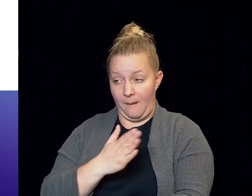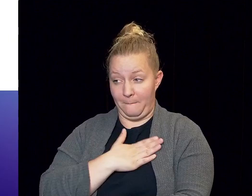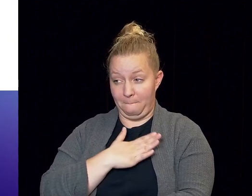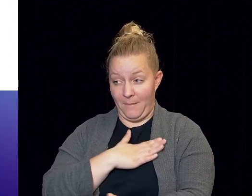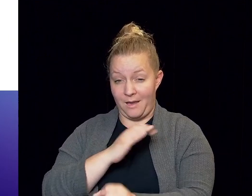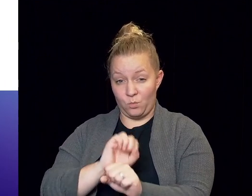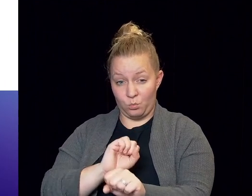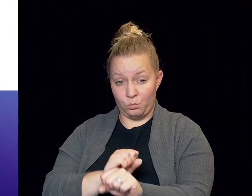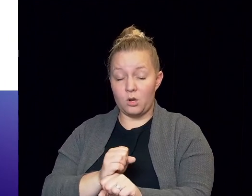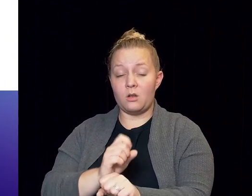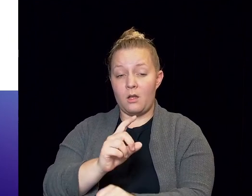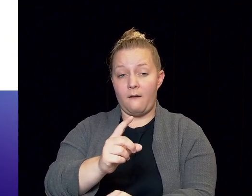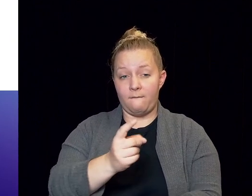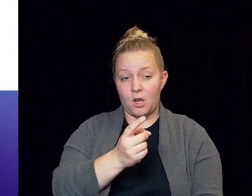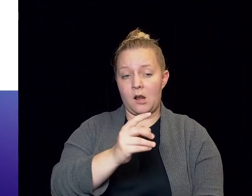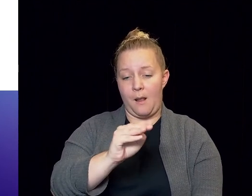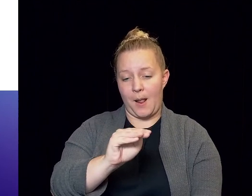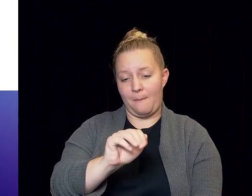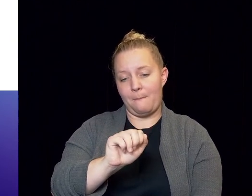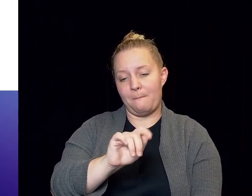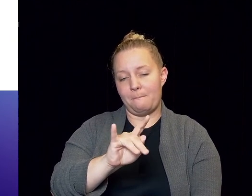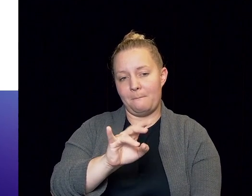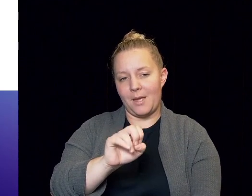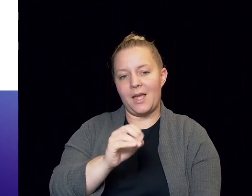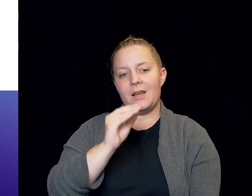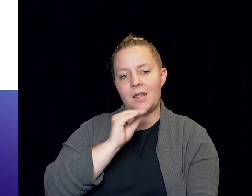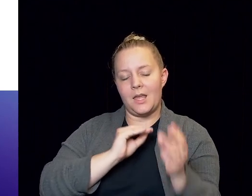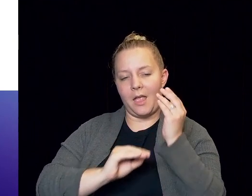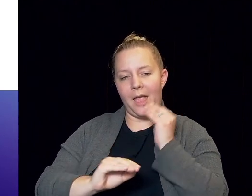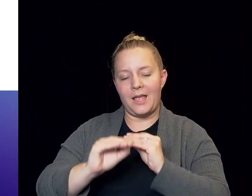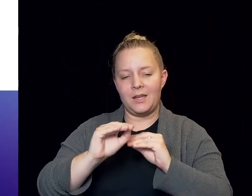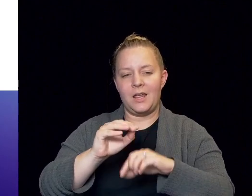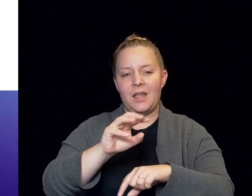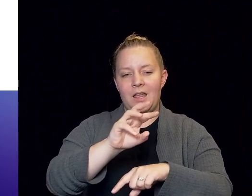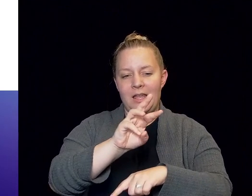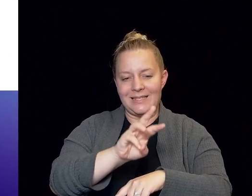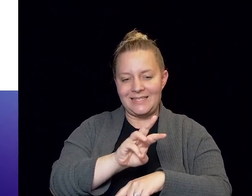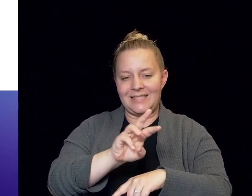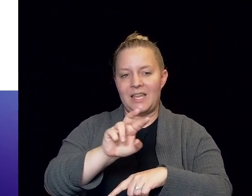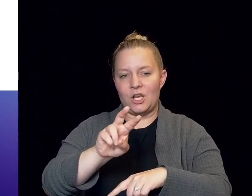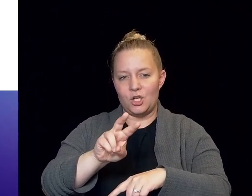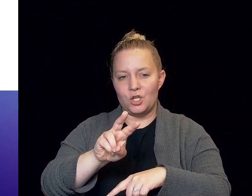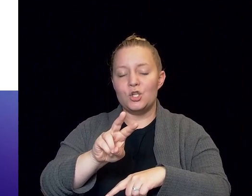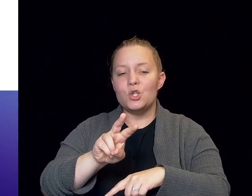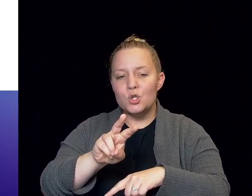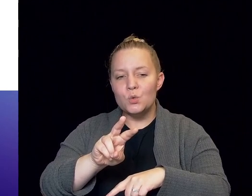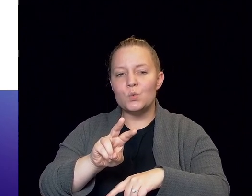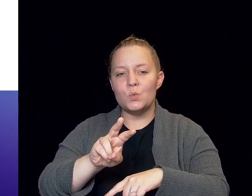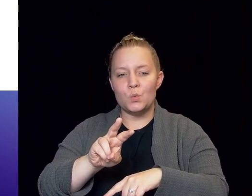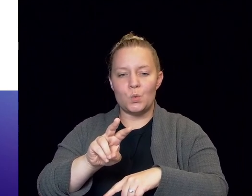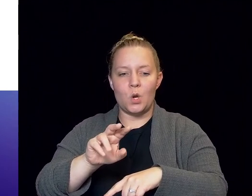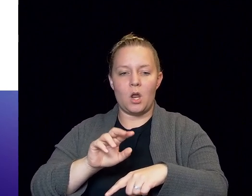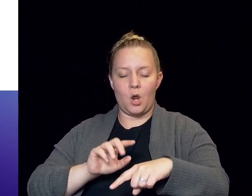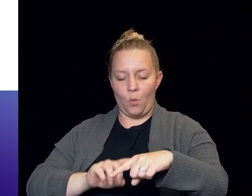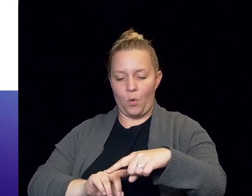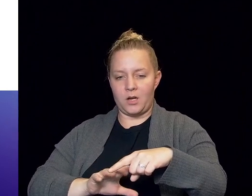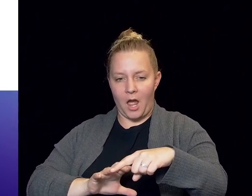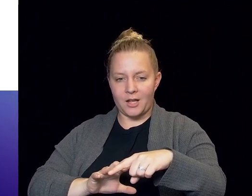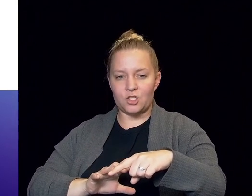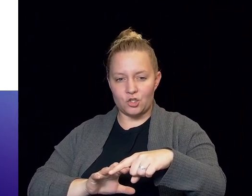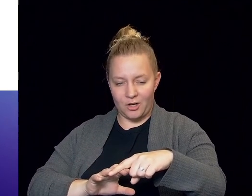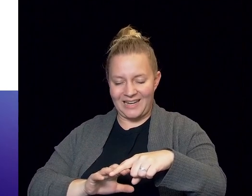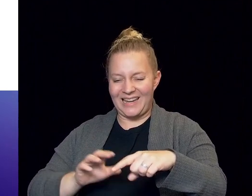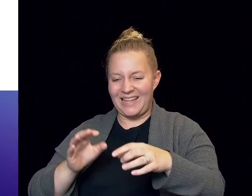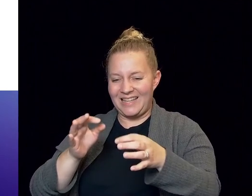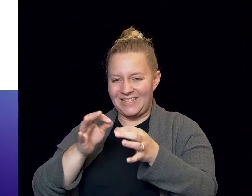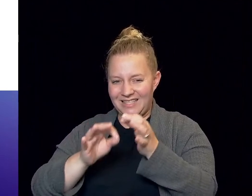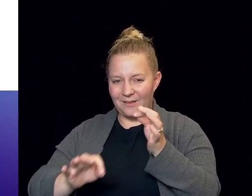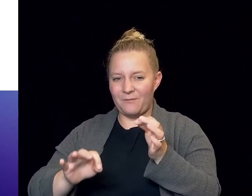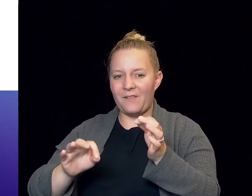The first one, Maddie ate 62 hundredths of a Hershey bar. 62/100 that simplifies down to 31/50